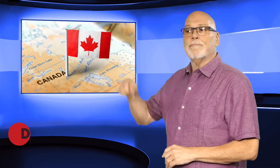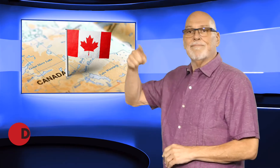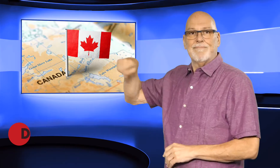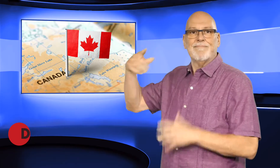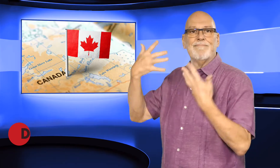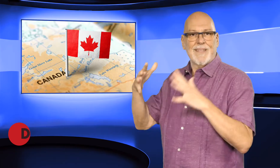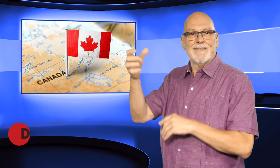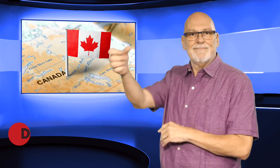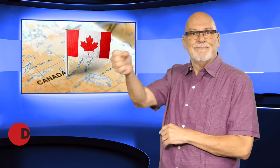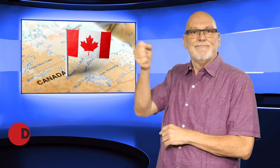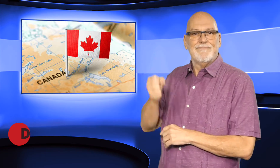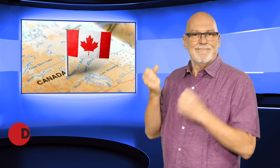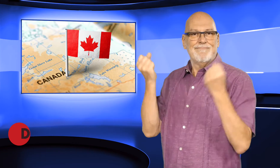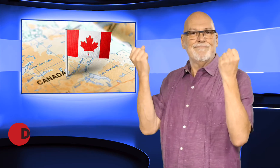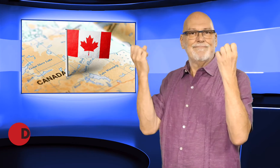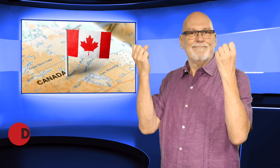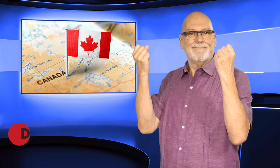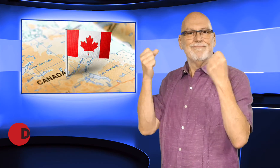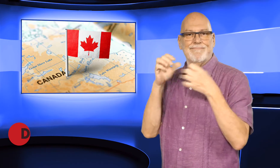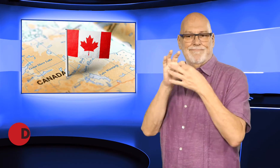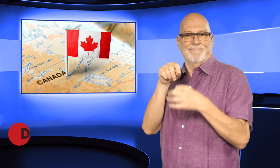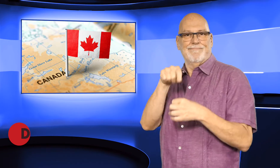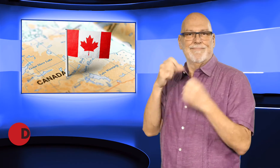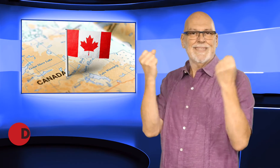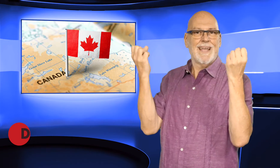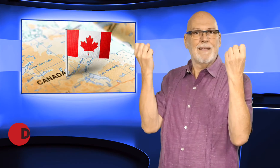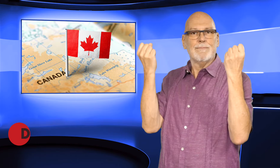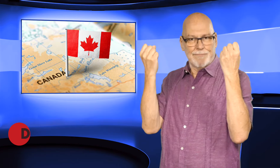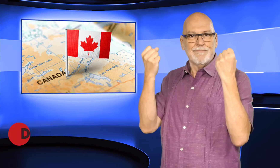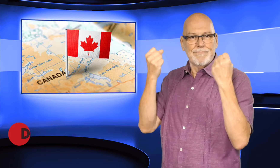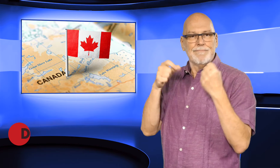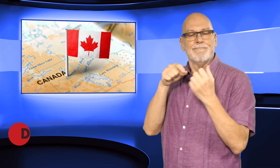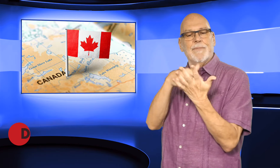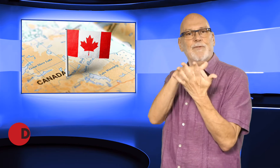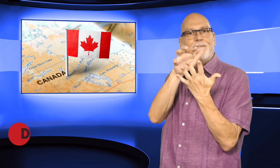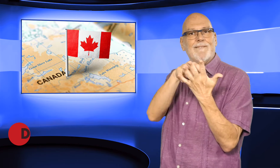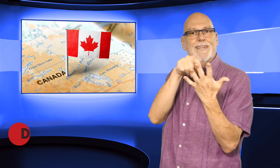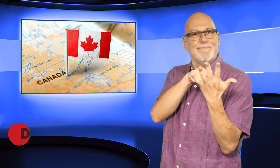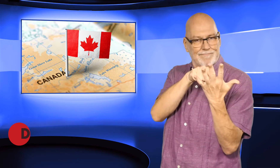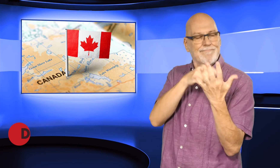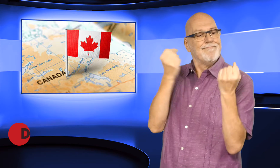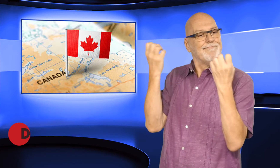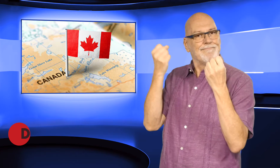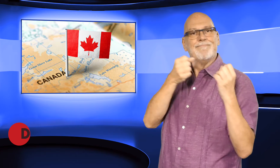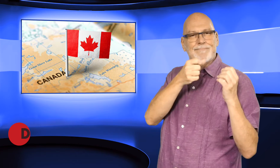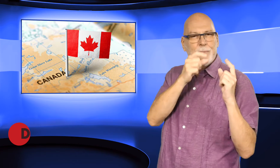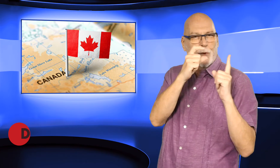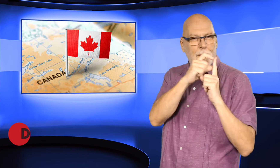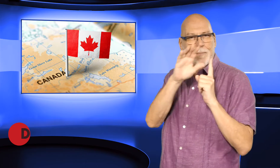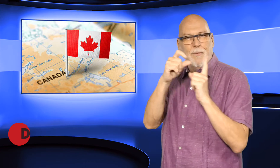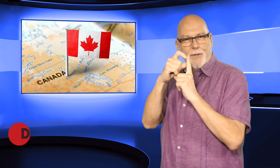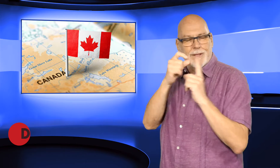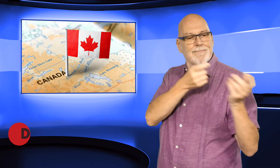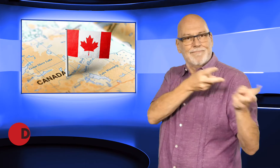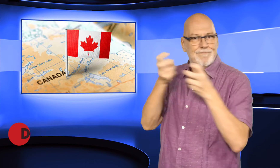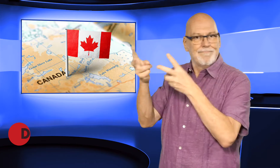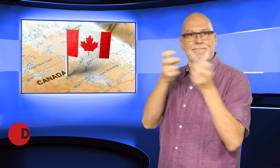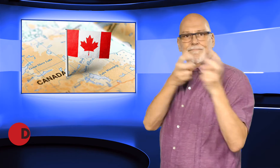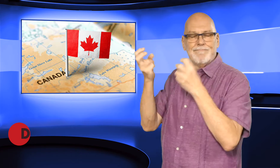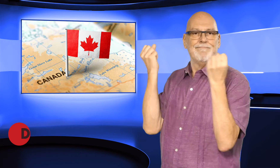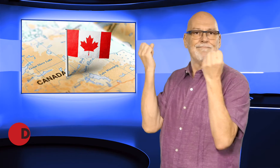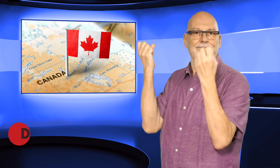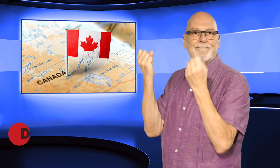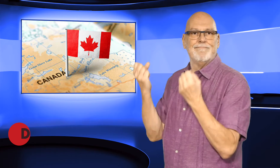They employed a Signer to sign language in the draft word by word.